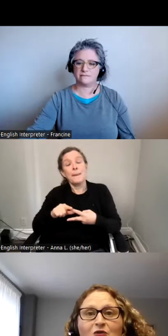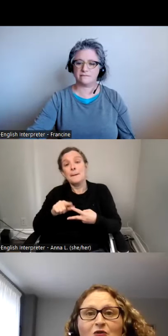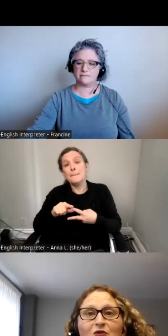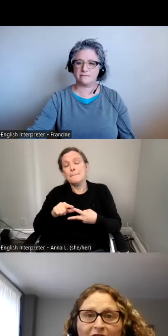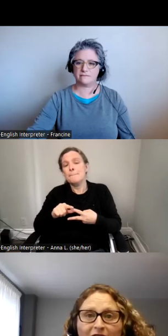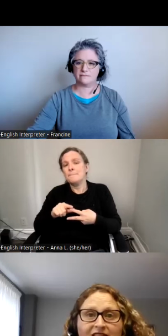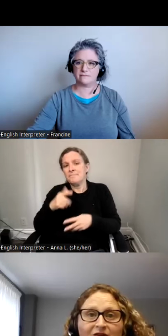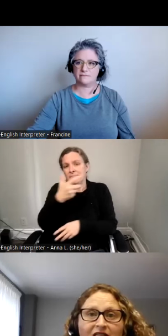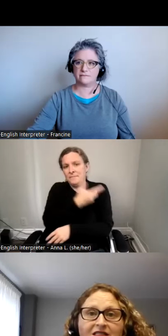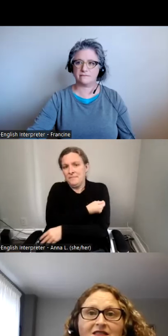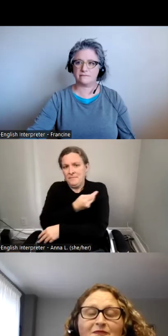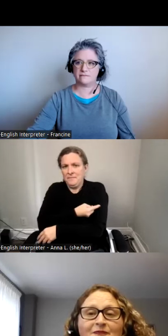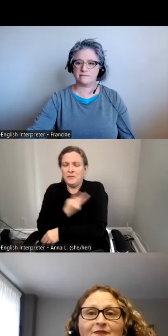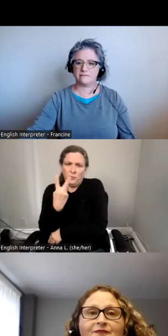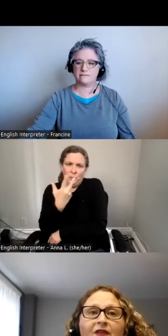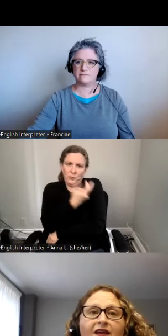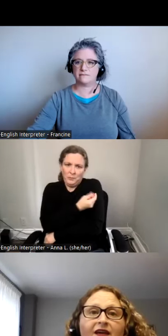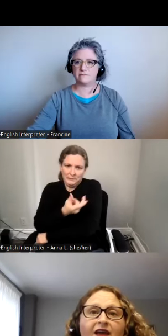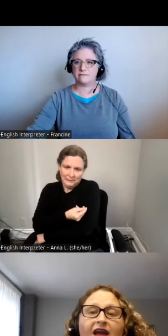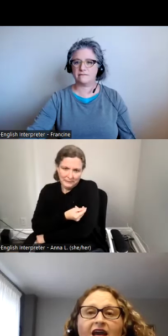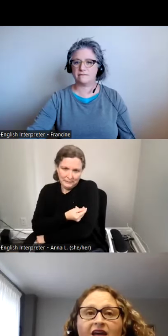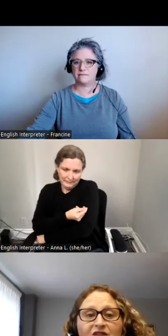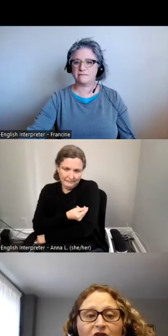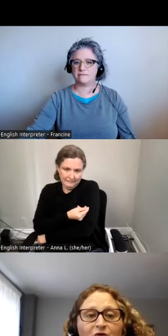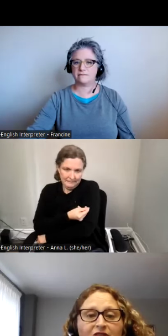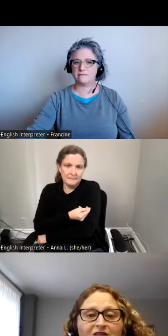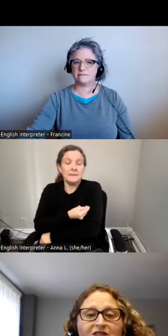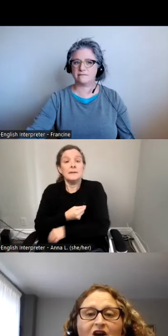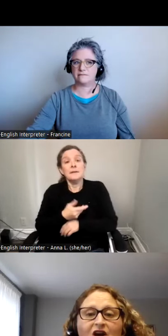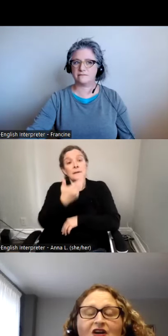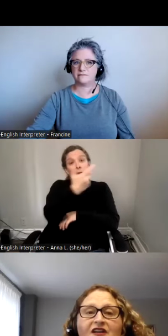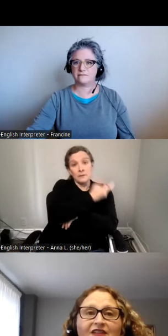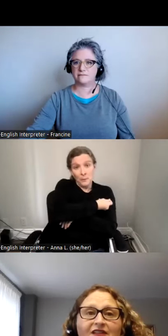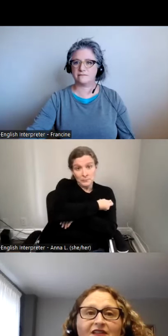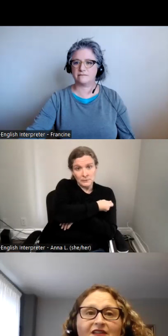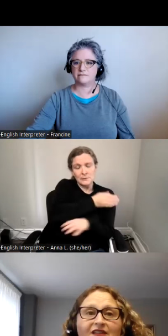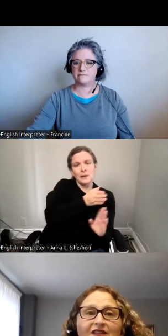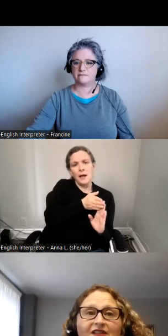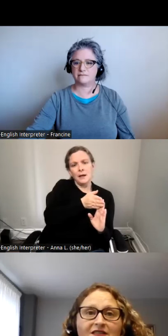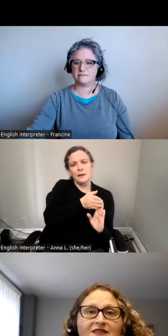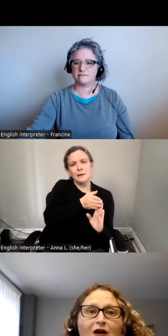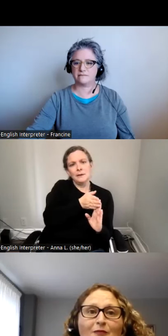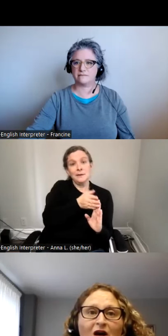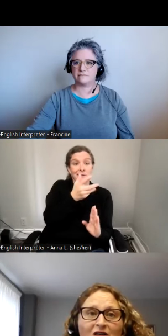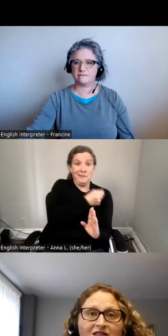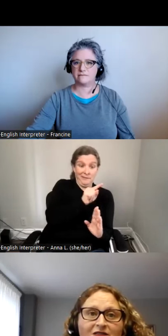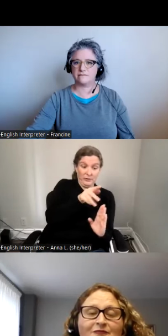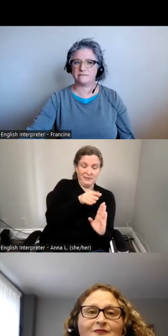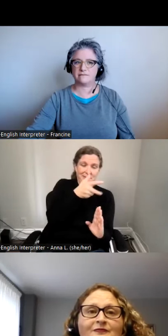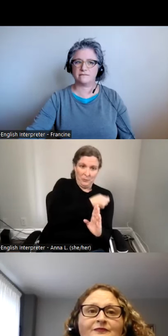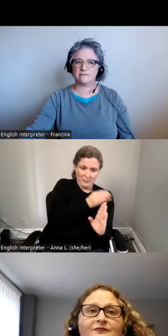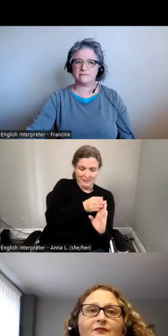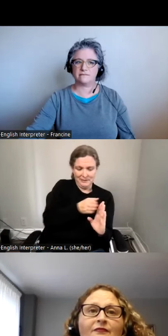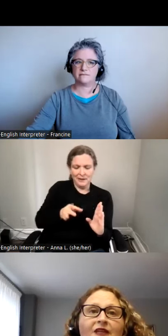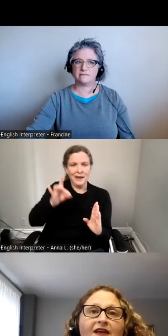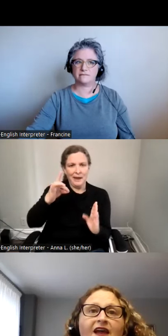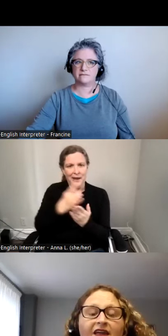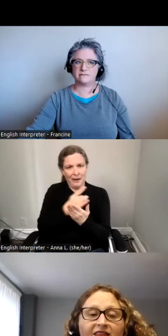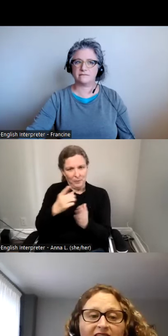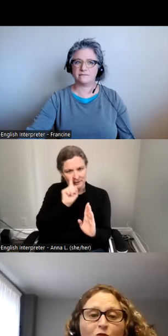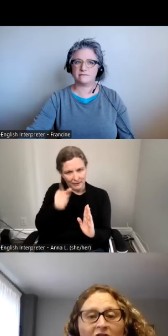The first is Moderna, 25 micrograms.